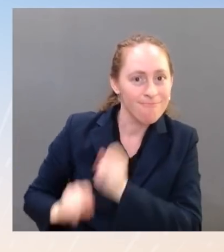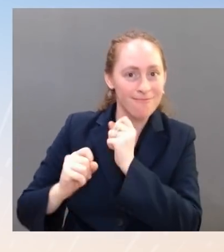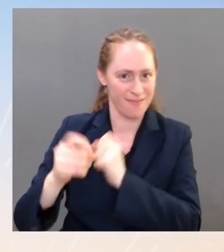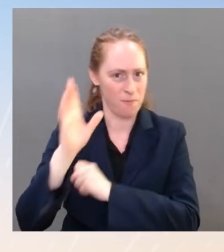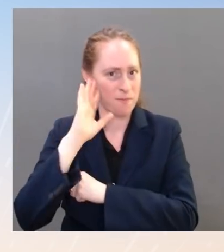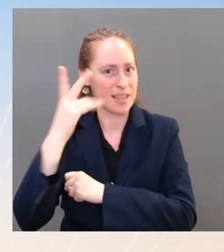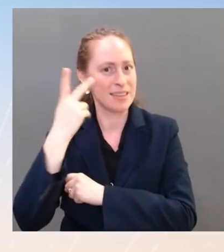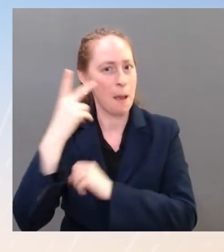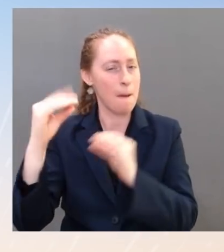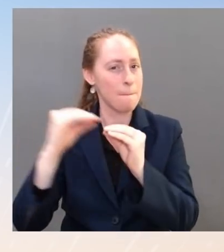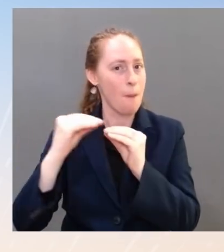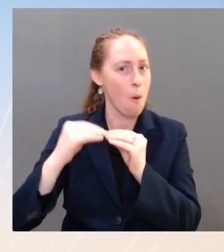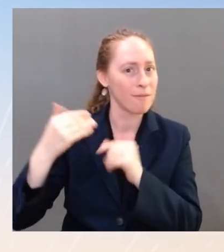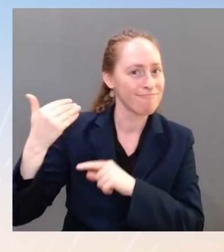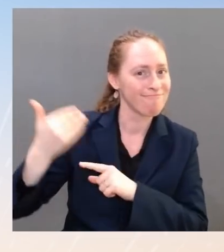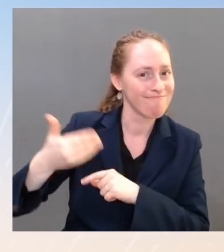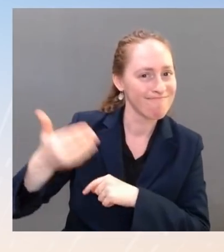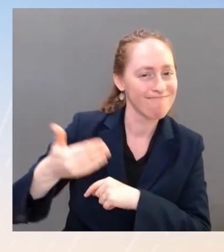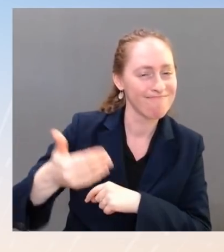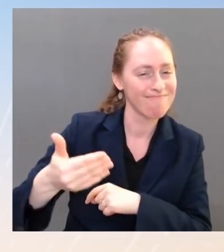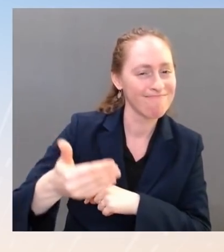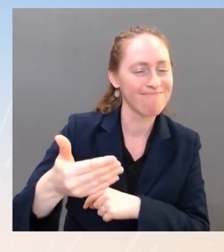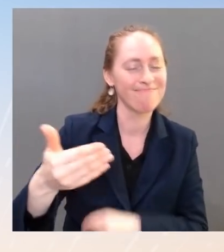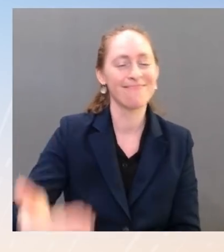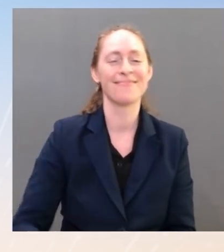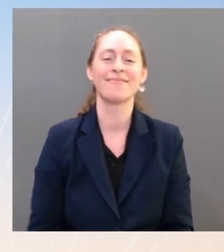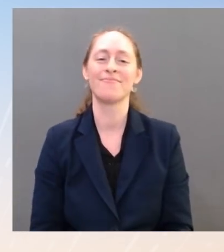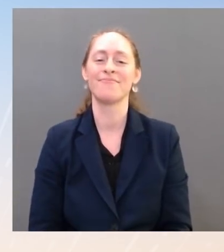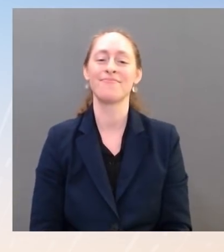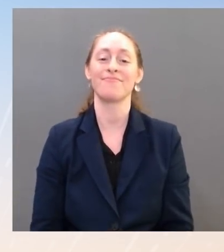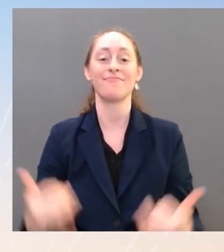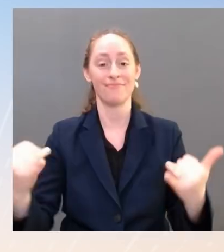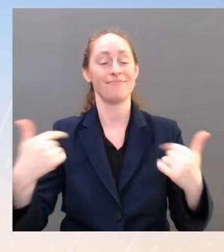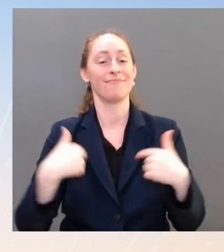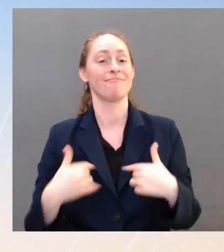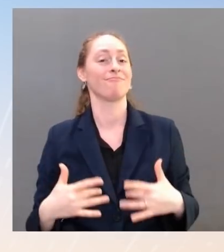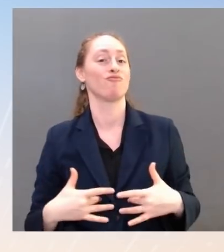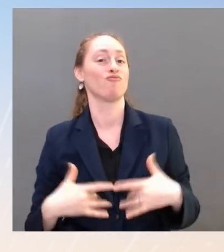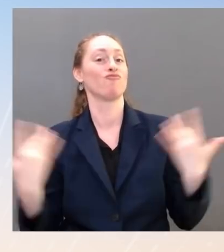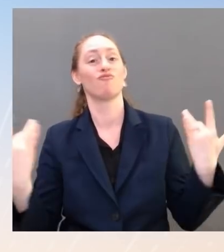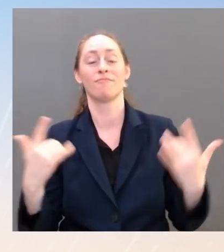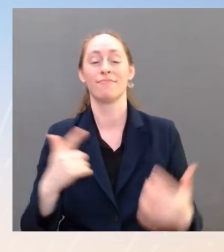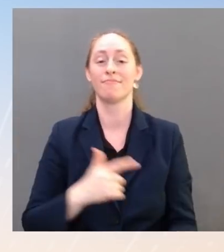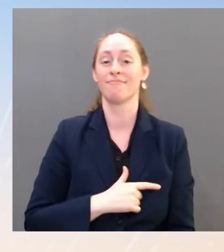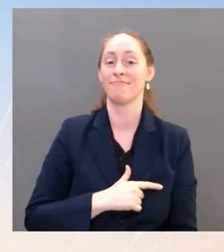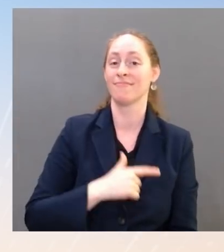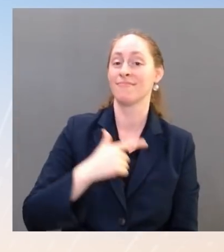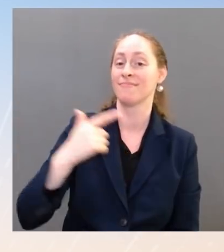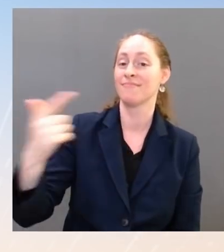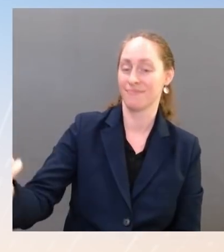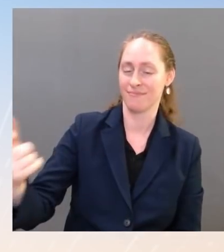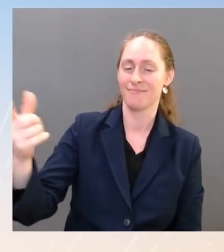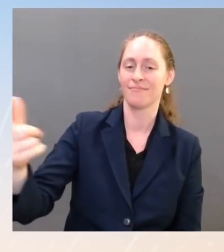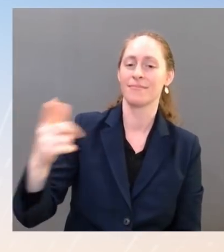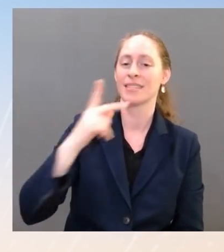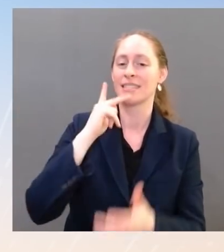We are collaborating very closely with regard to electric vehicles. Secretary of Energy Jennifer Granholm. Secretary Granholm: Thank you.